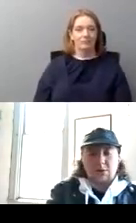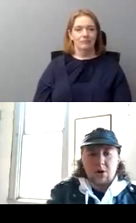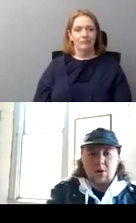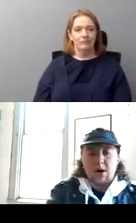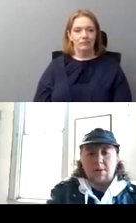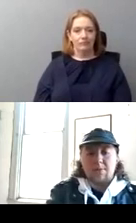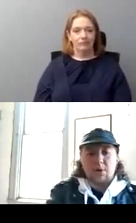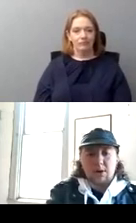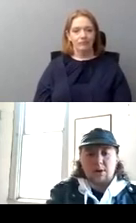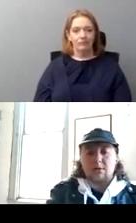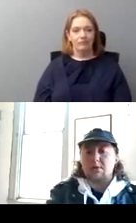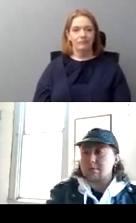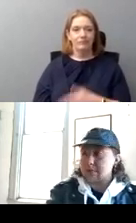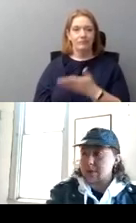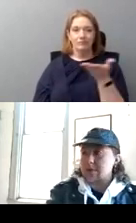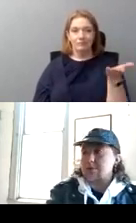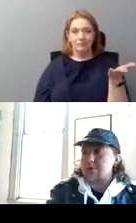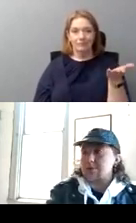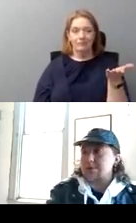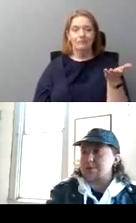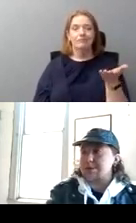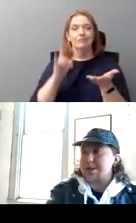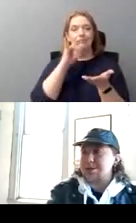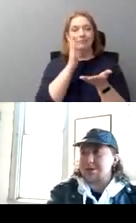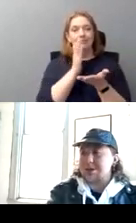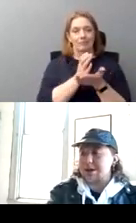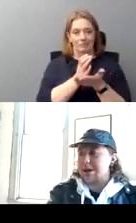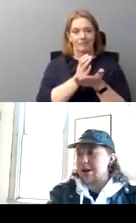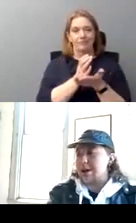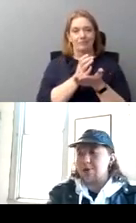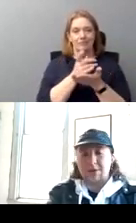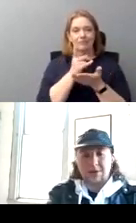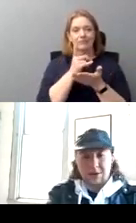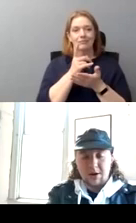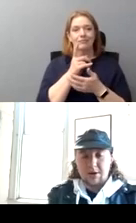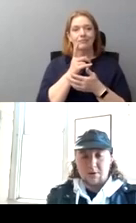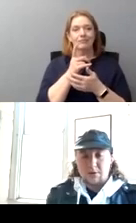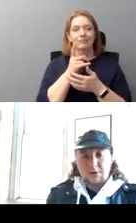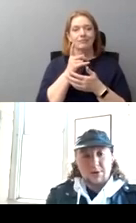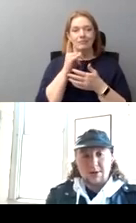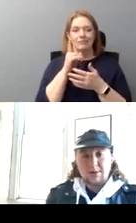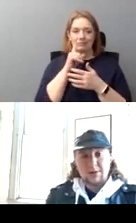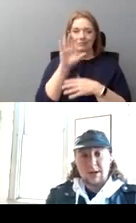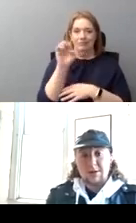So we're gonna start this meditation and I hope that you will enjoy it as much as I do.